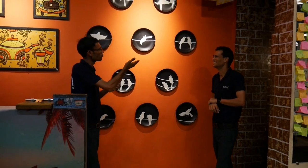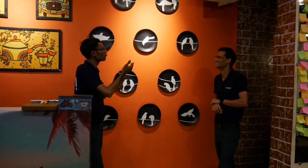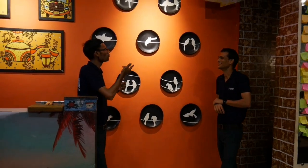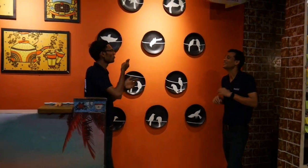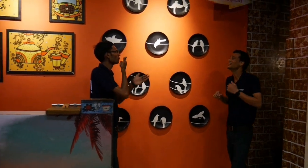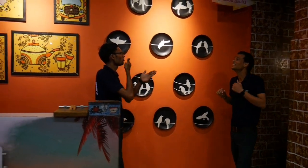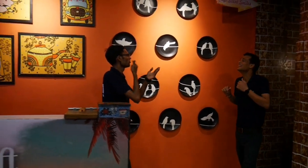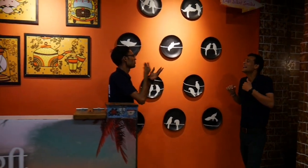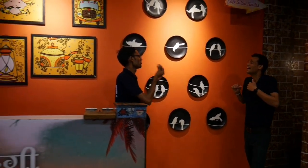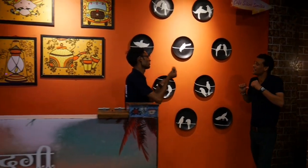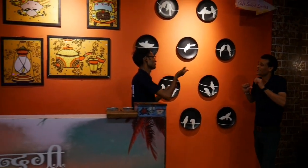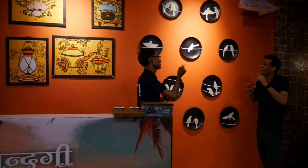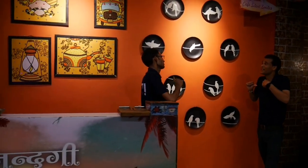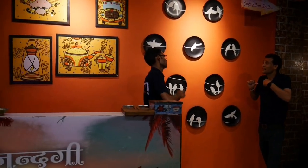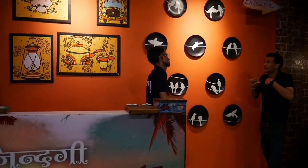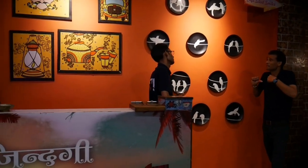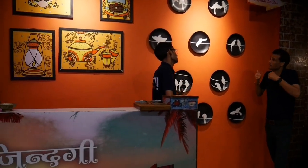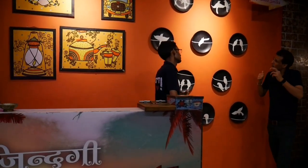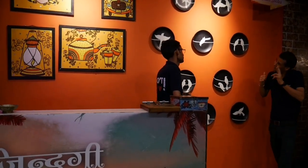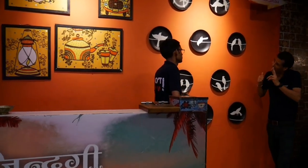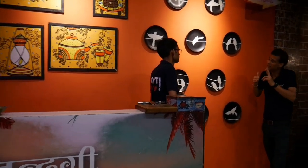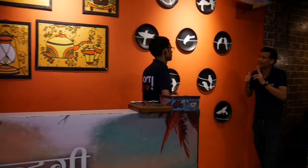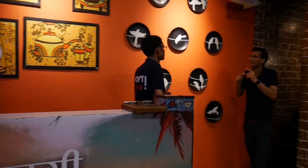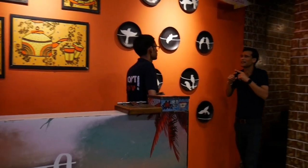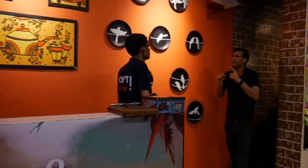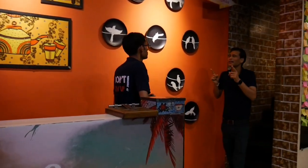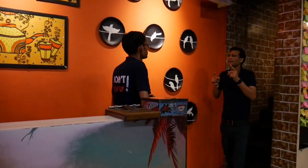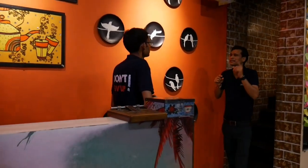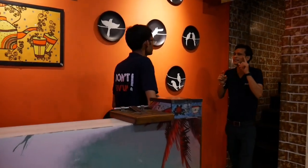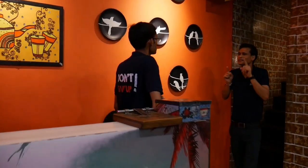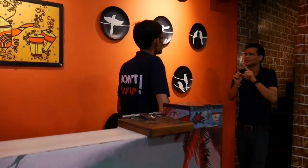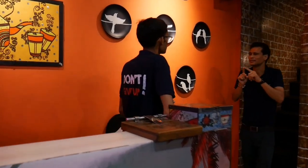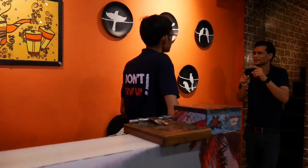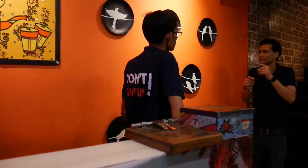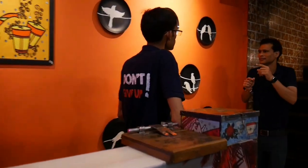and they proved that your disability is not your inability